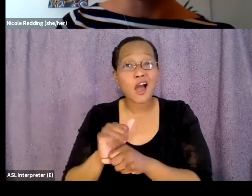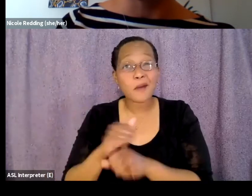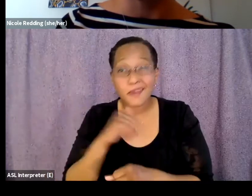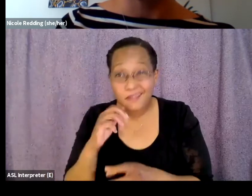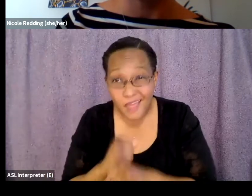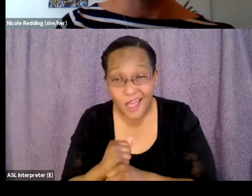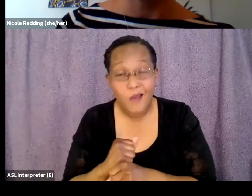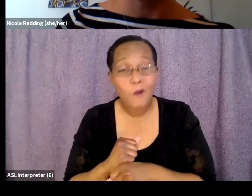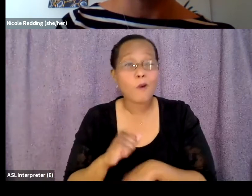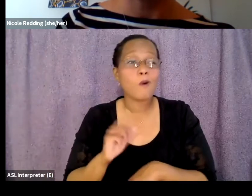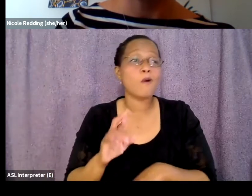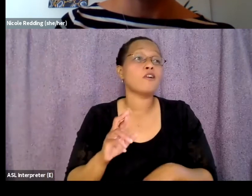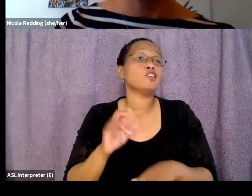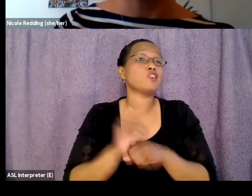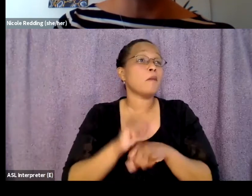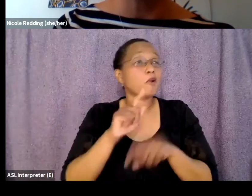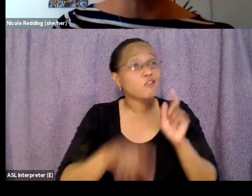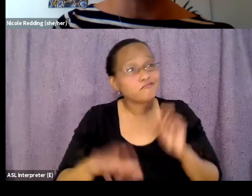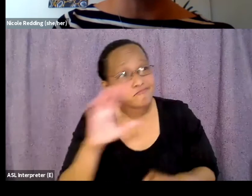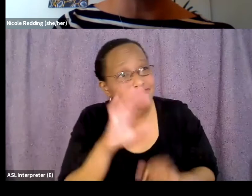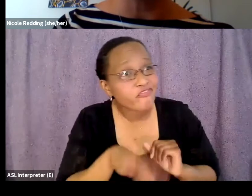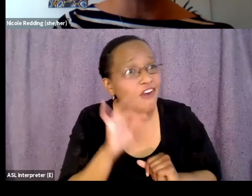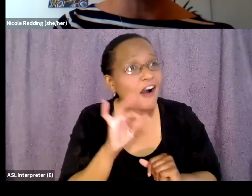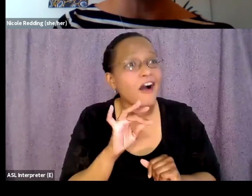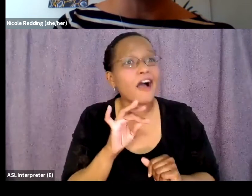that I couldn't find even the year after college graduation.